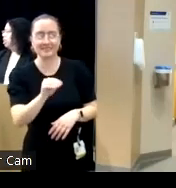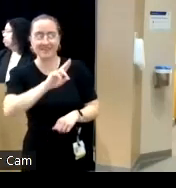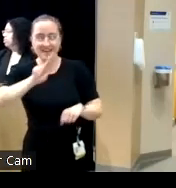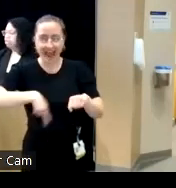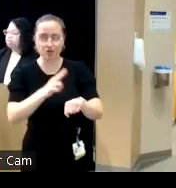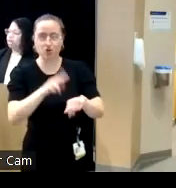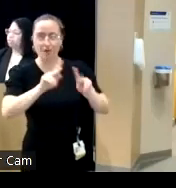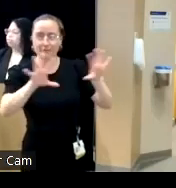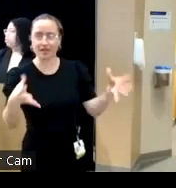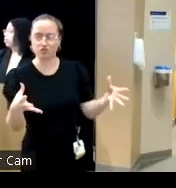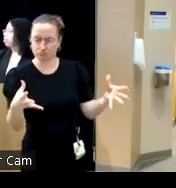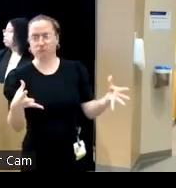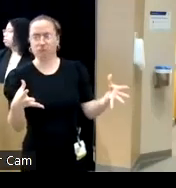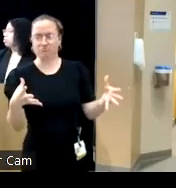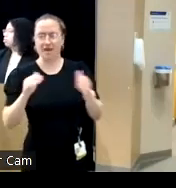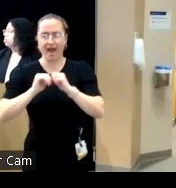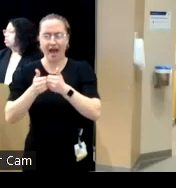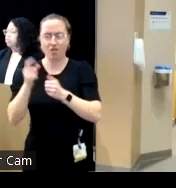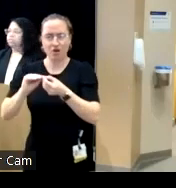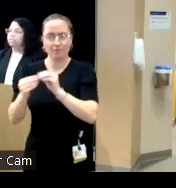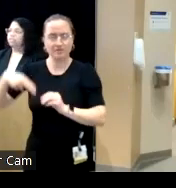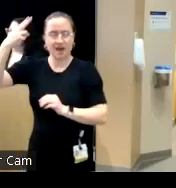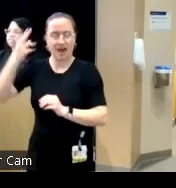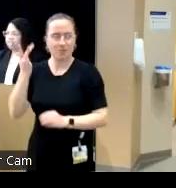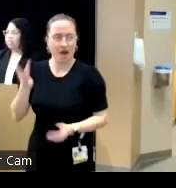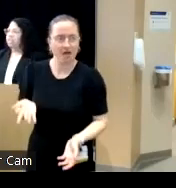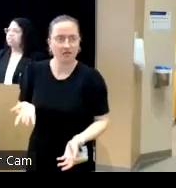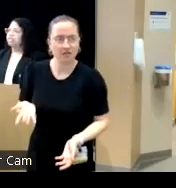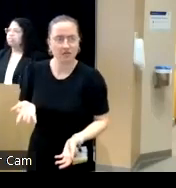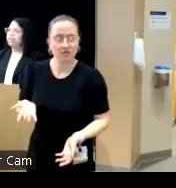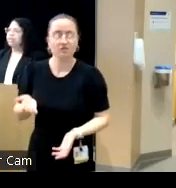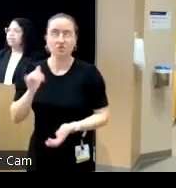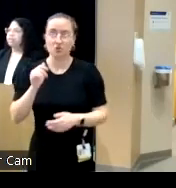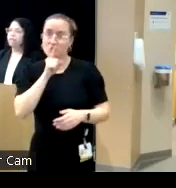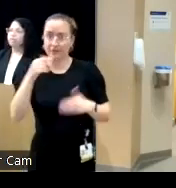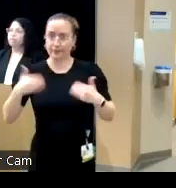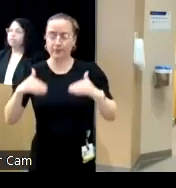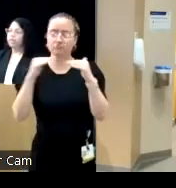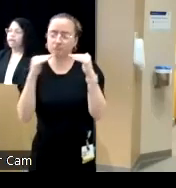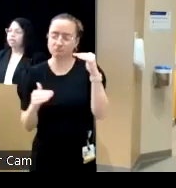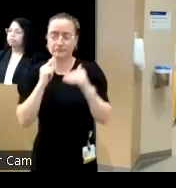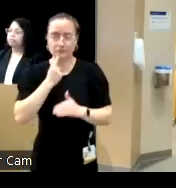population of American girls so this is a significant disparity that we're looking at